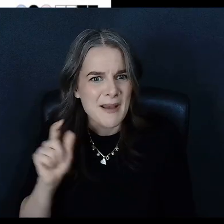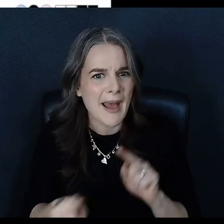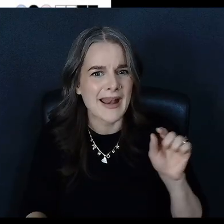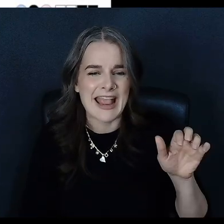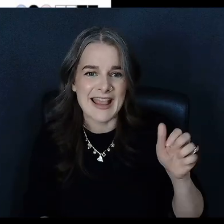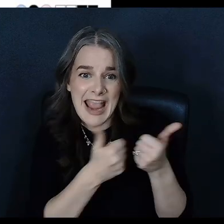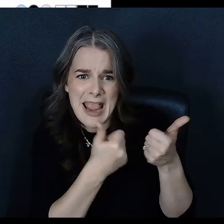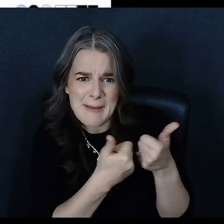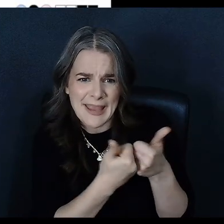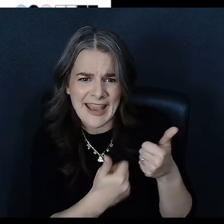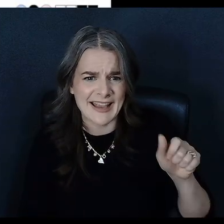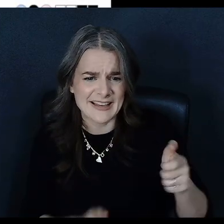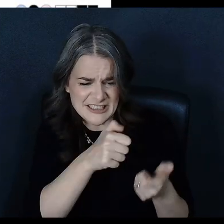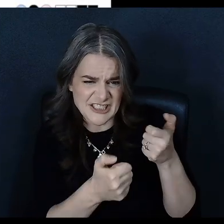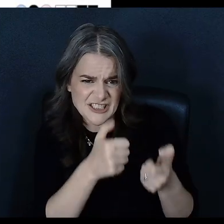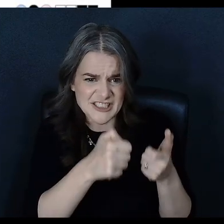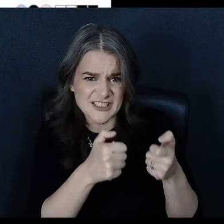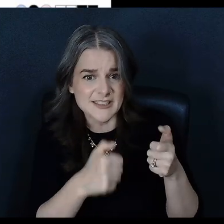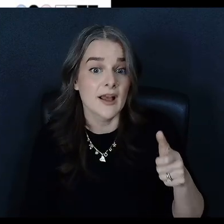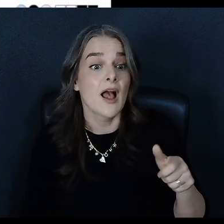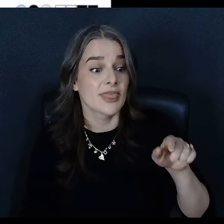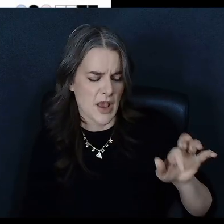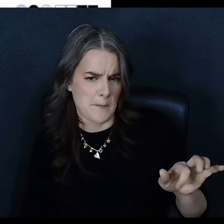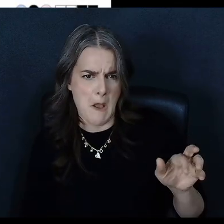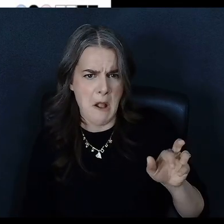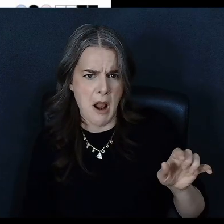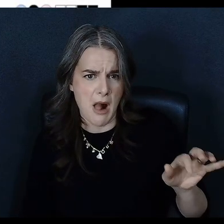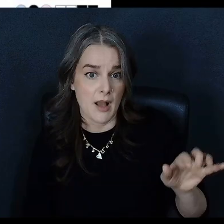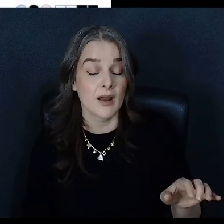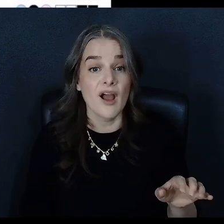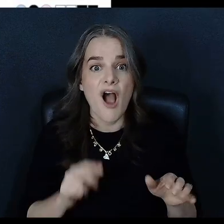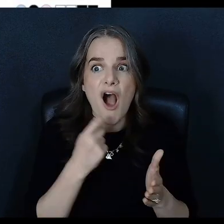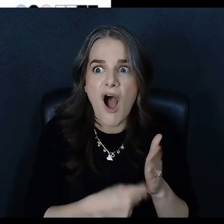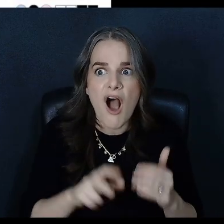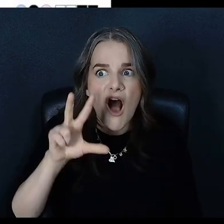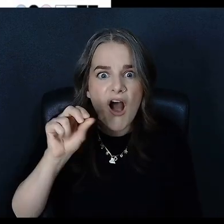I think it was $30. So these are not-- suddenly we're not talking about very expensive things